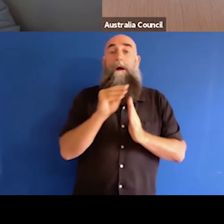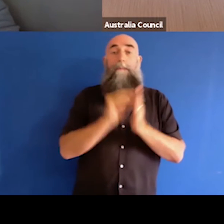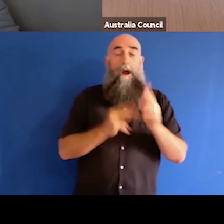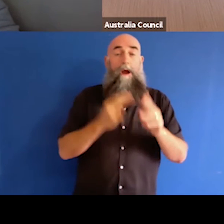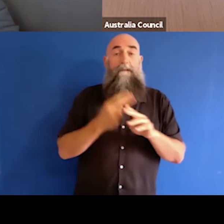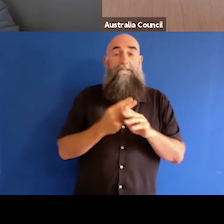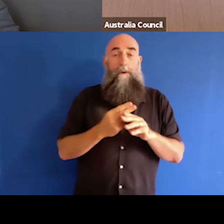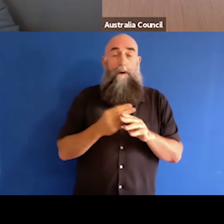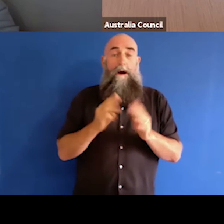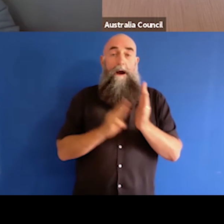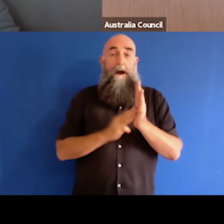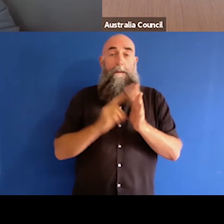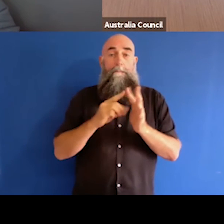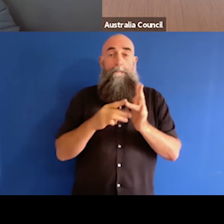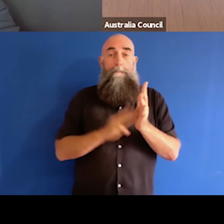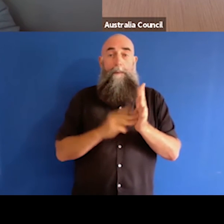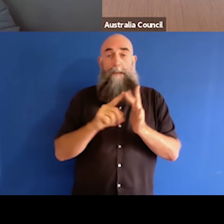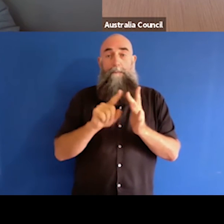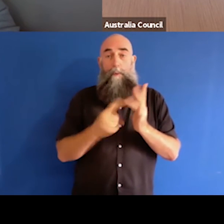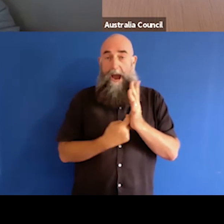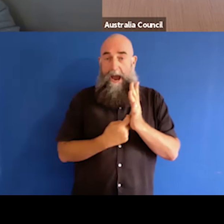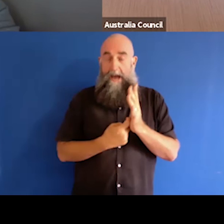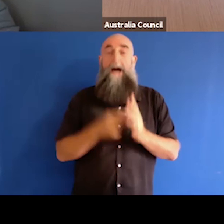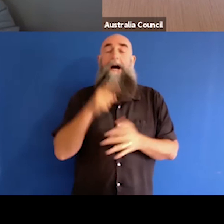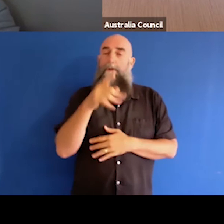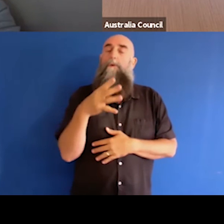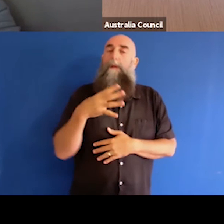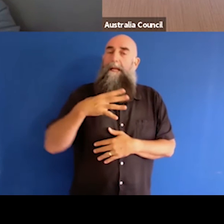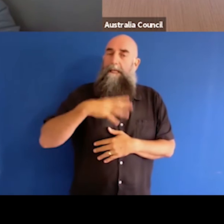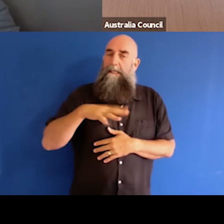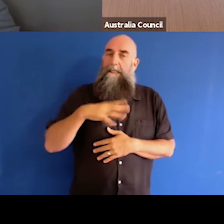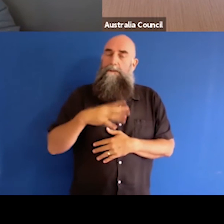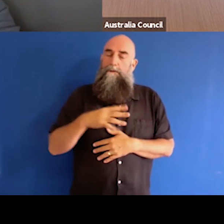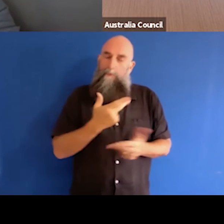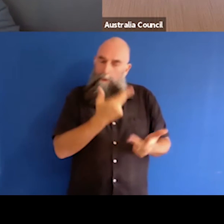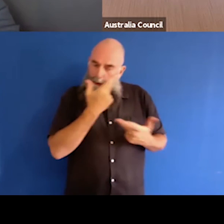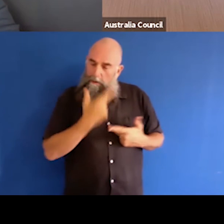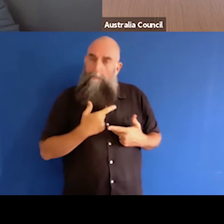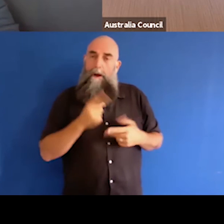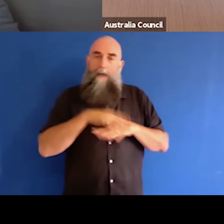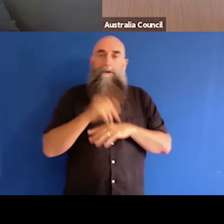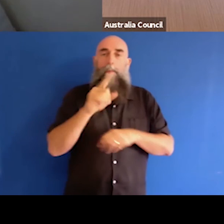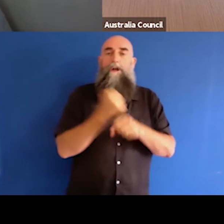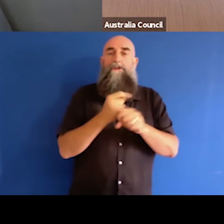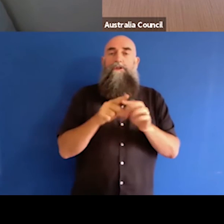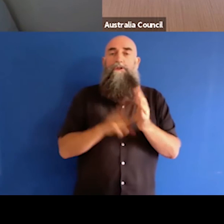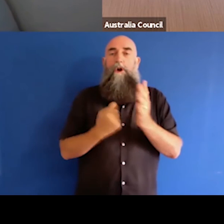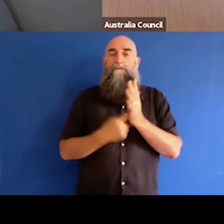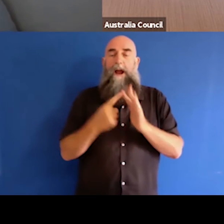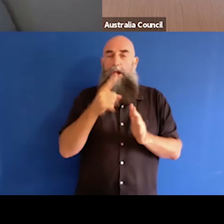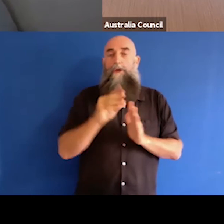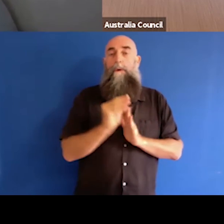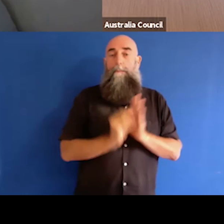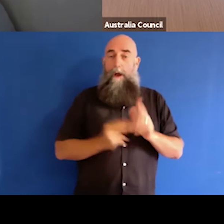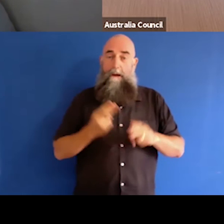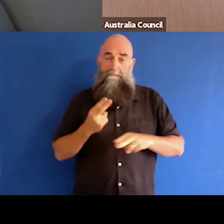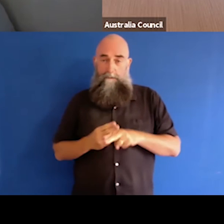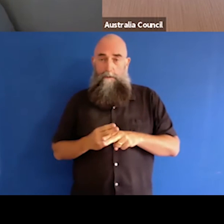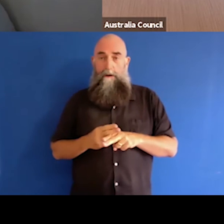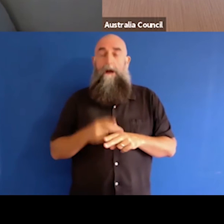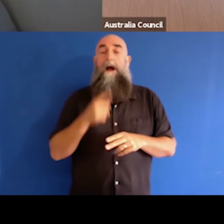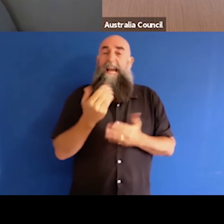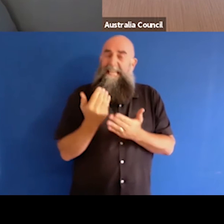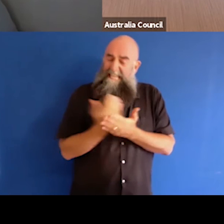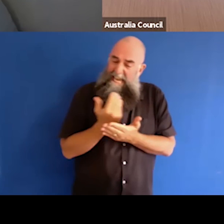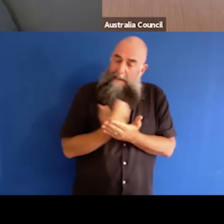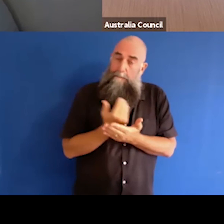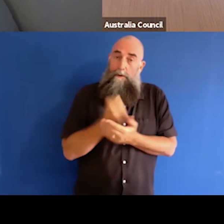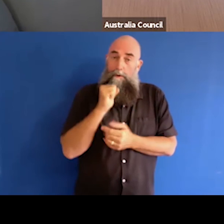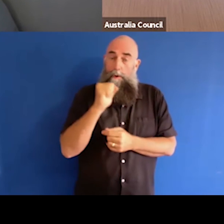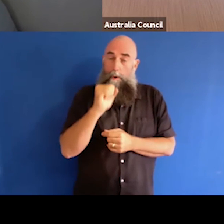be submitting examples of the genre that you're applying for. Keep your support material succinct.